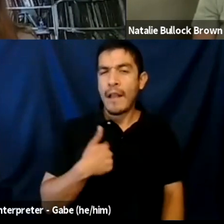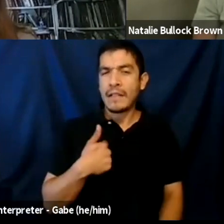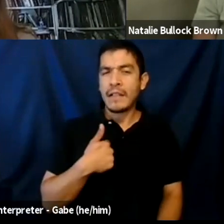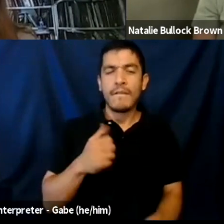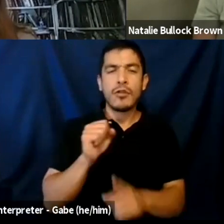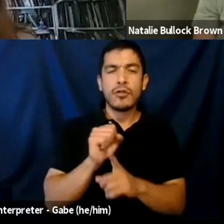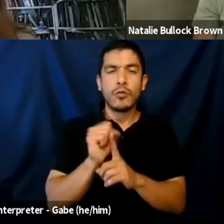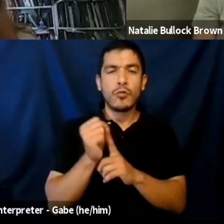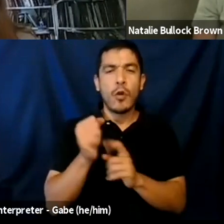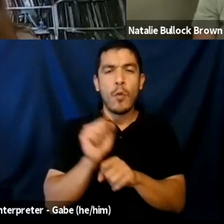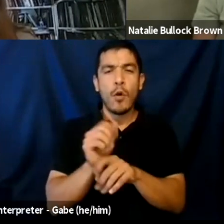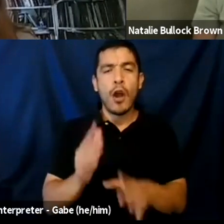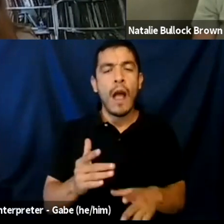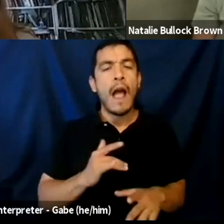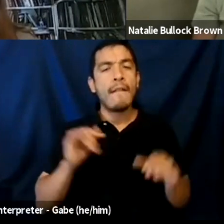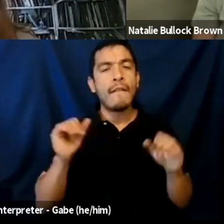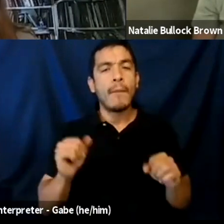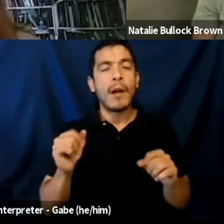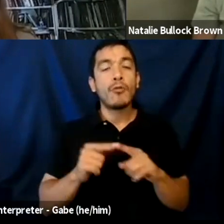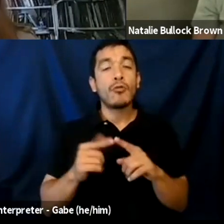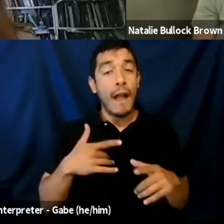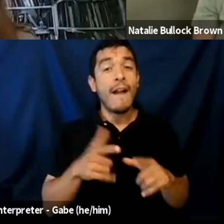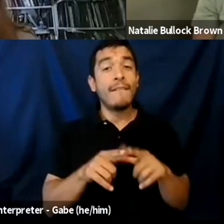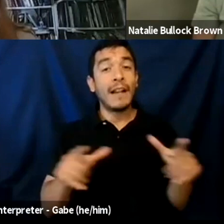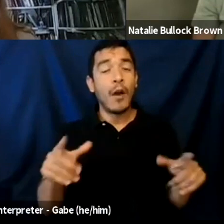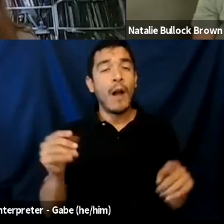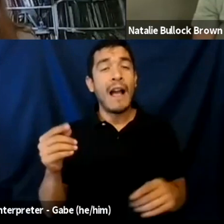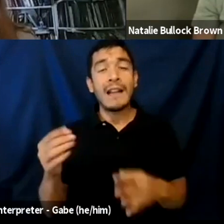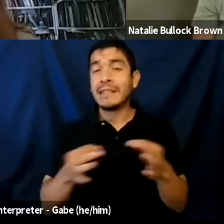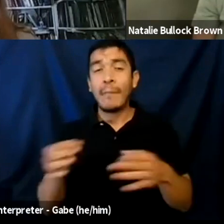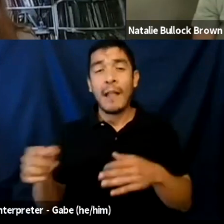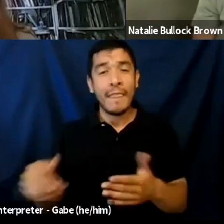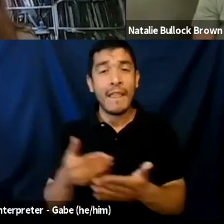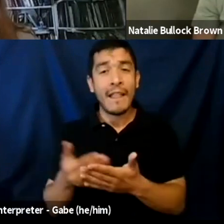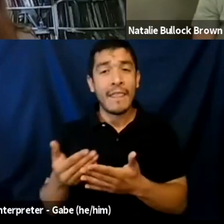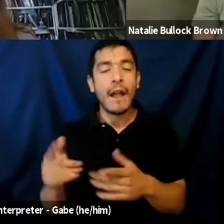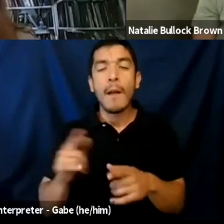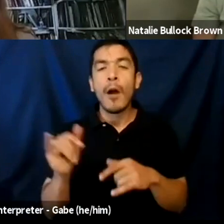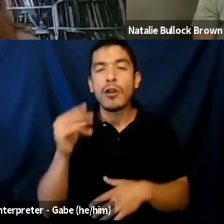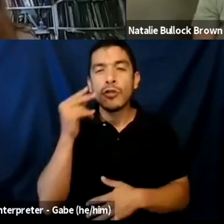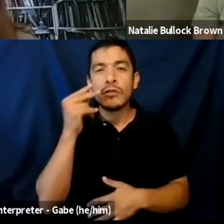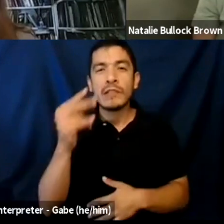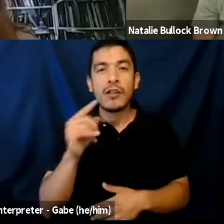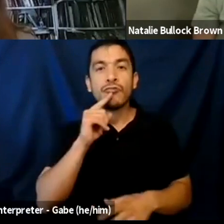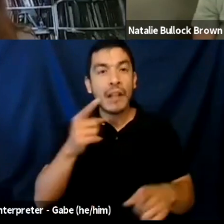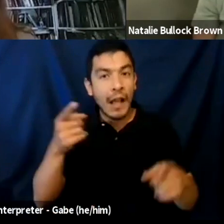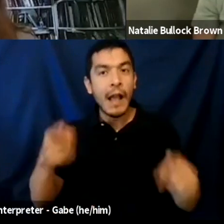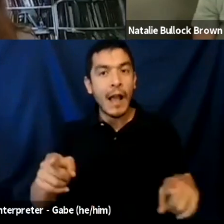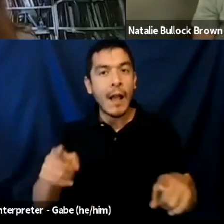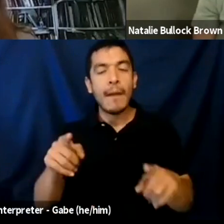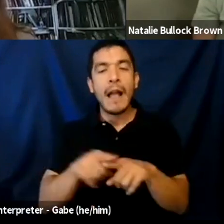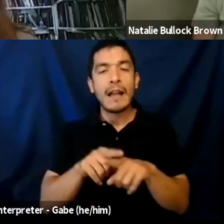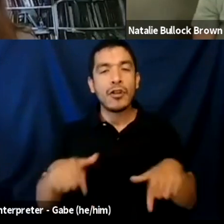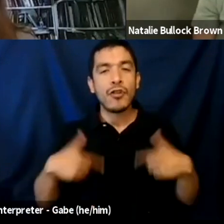to have the language and name these things, but also seeing it in practice as a survivor and working with the filmmakers themselves,